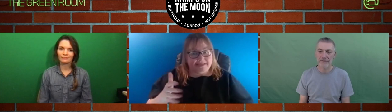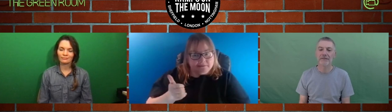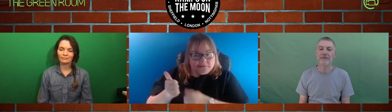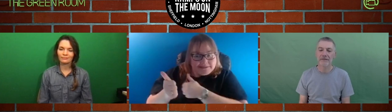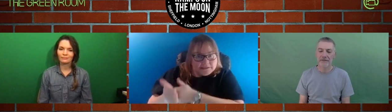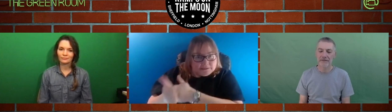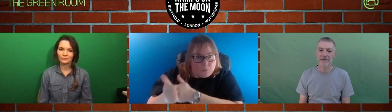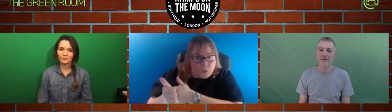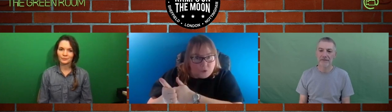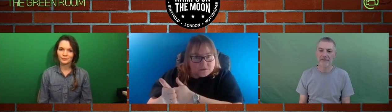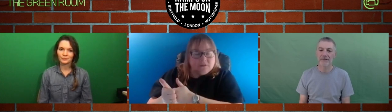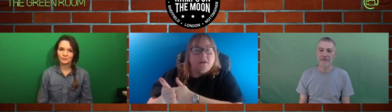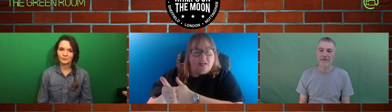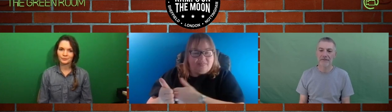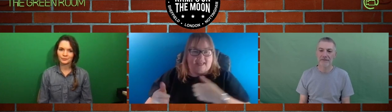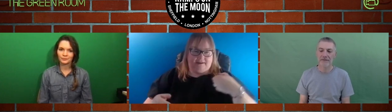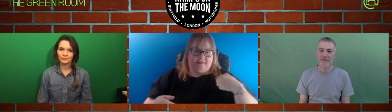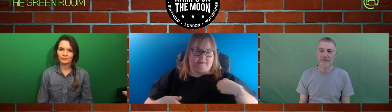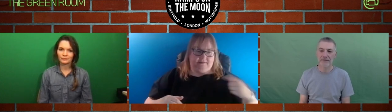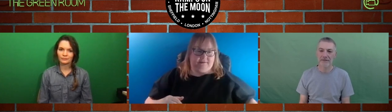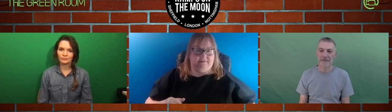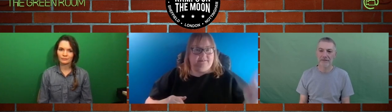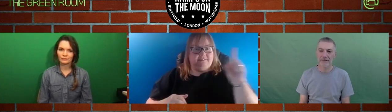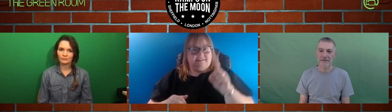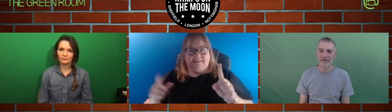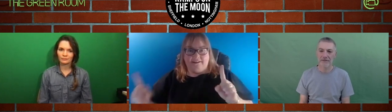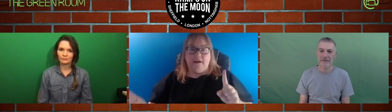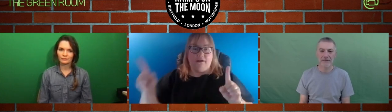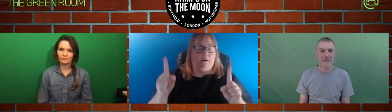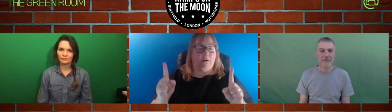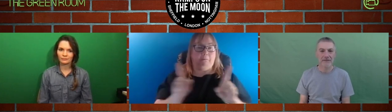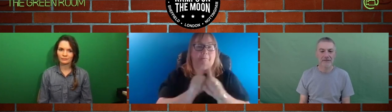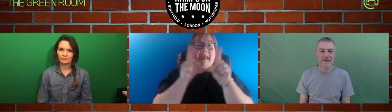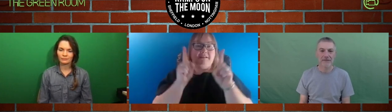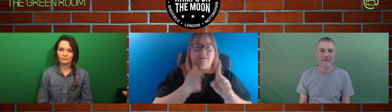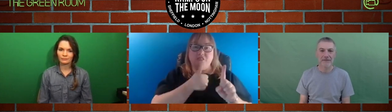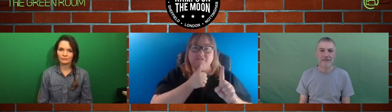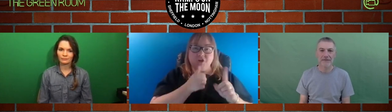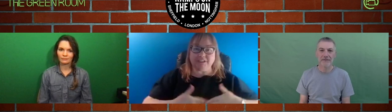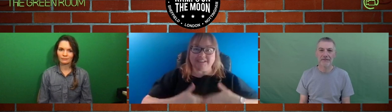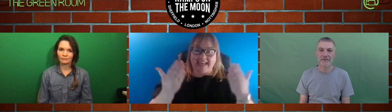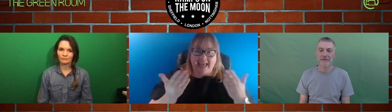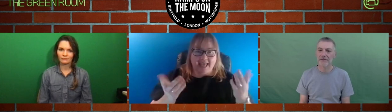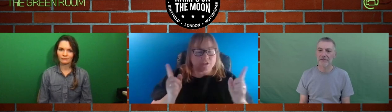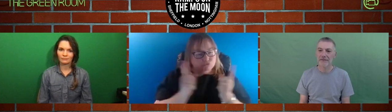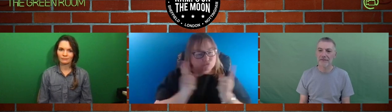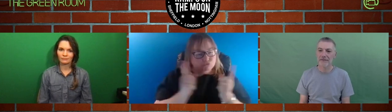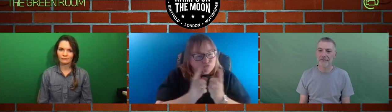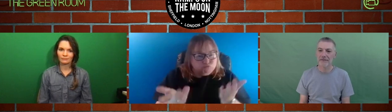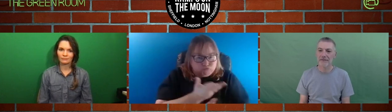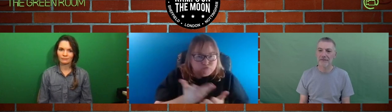and then also then when I came in, we worked together, didn't we, to do some script work and working at our blocking